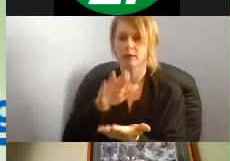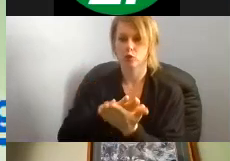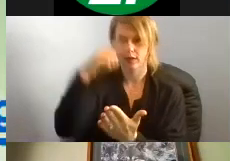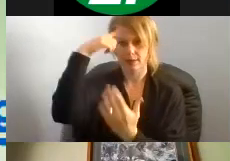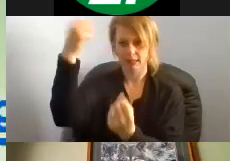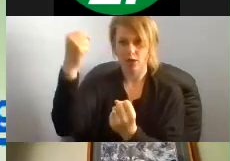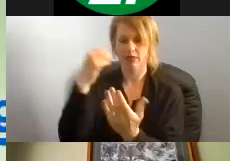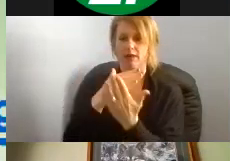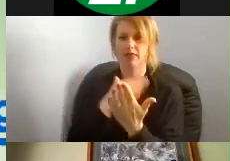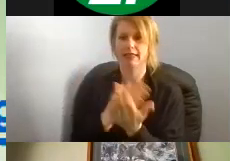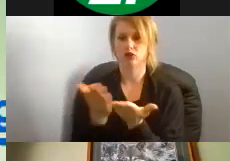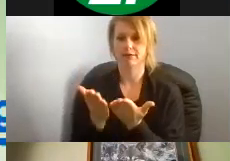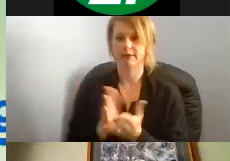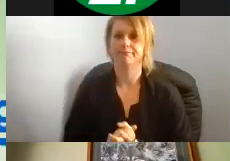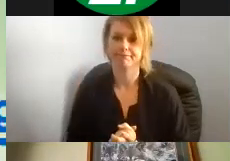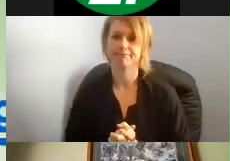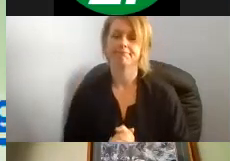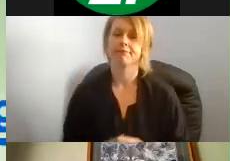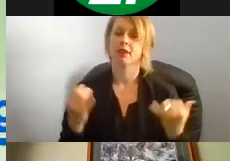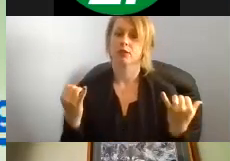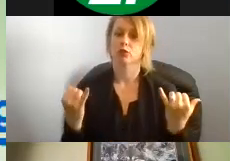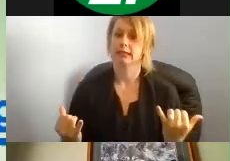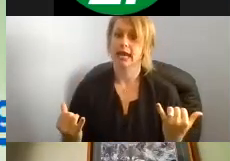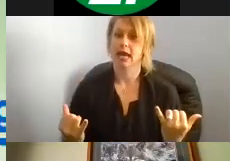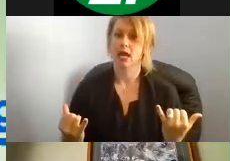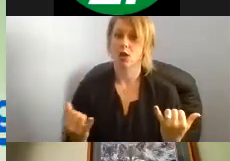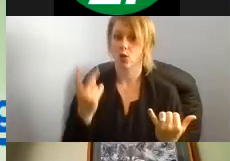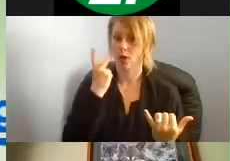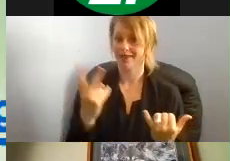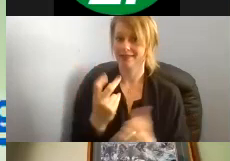So, at this point, I see 11:30 on my clock.